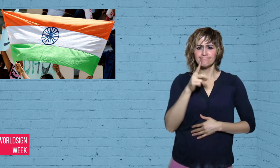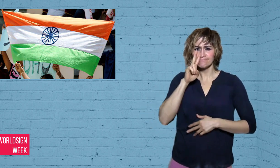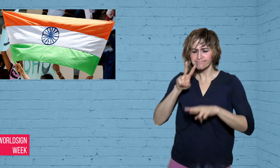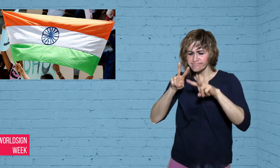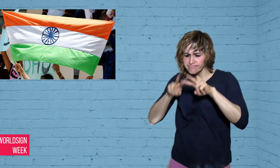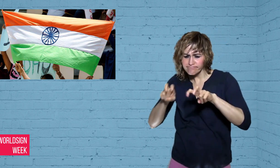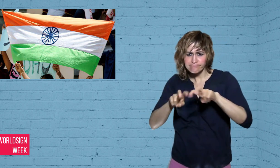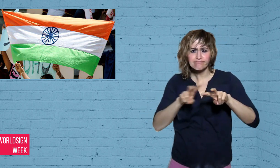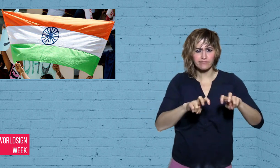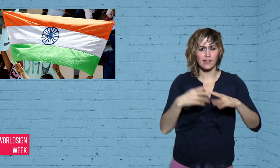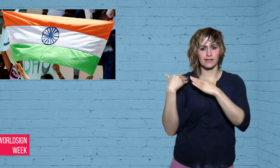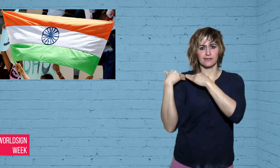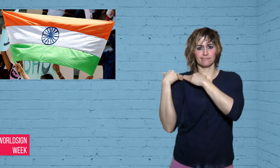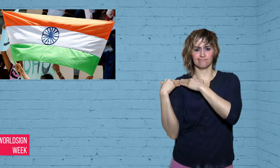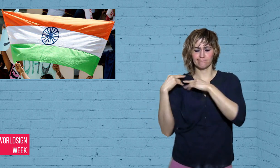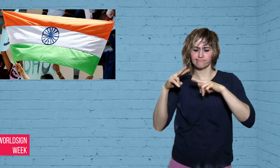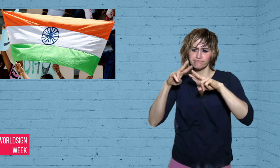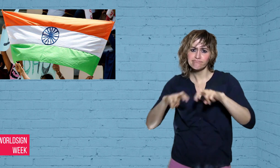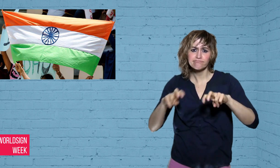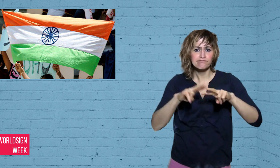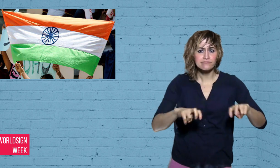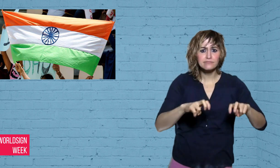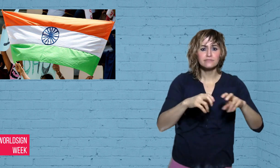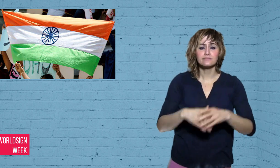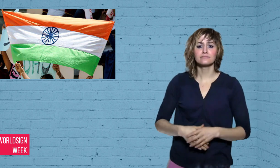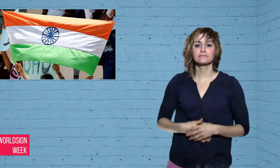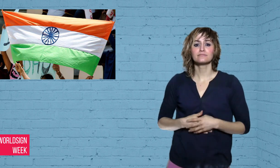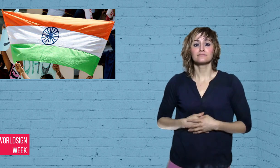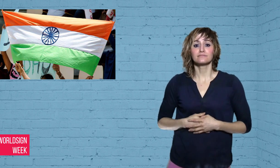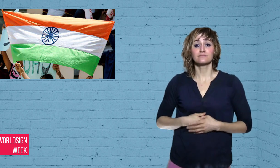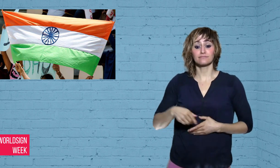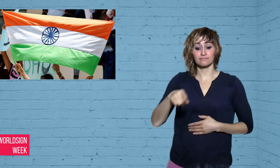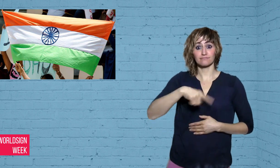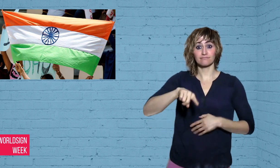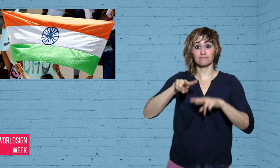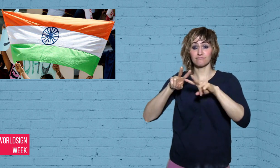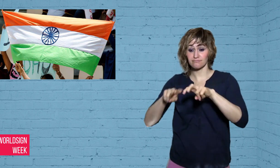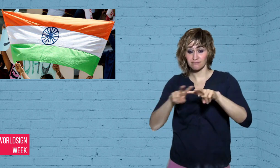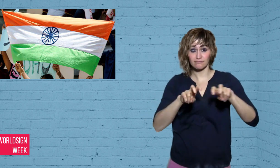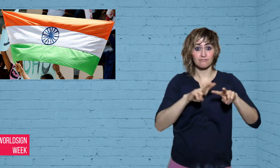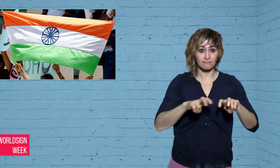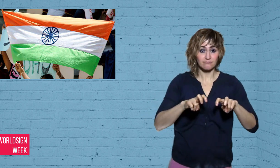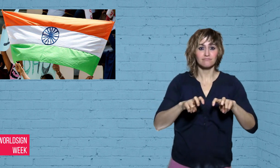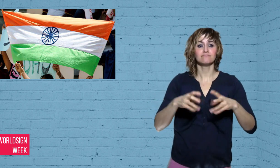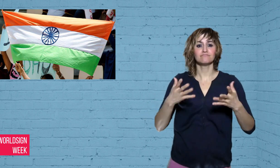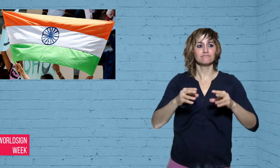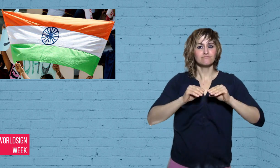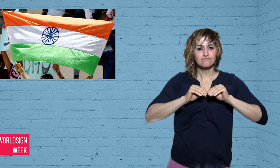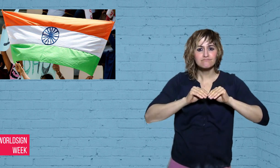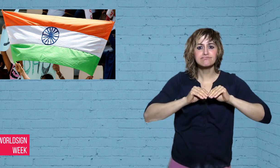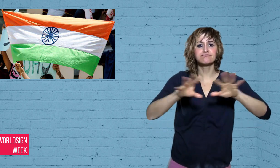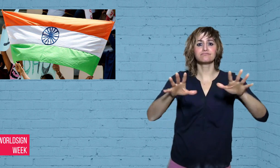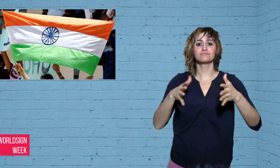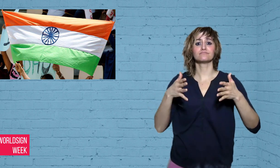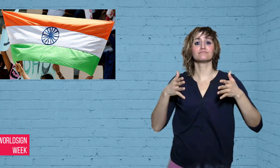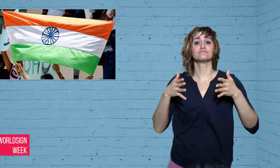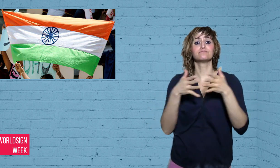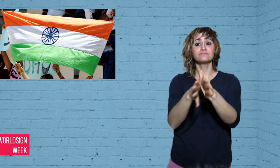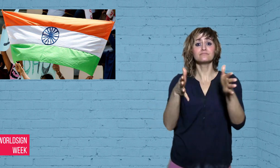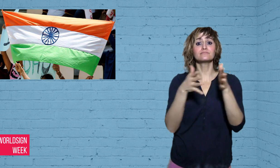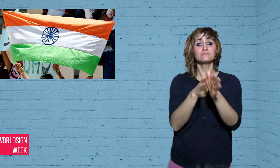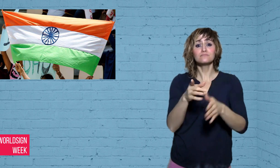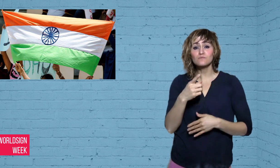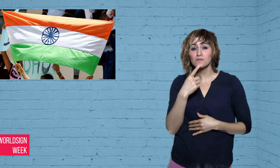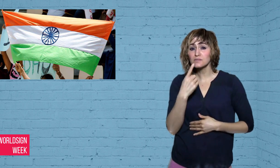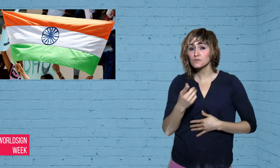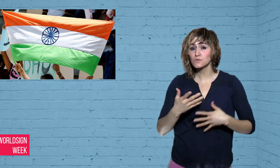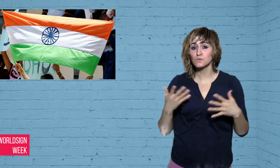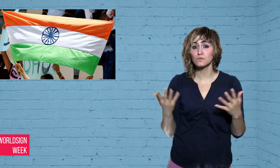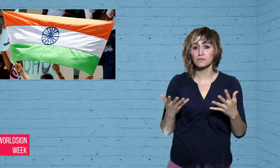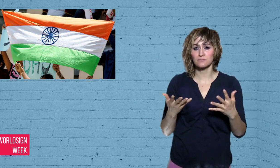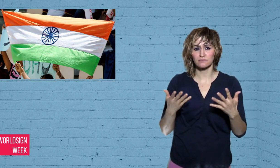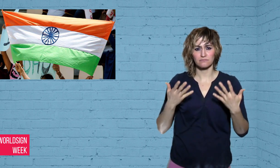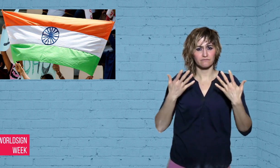is coordinating the investigation.